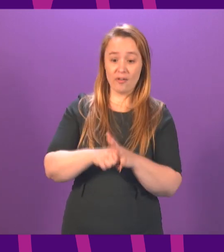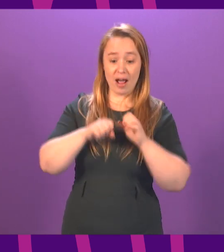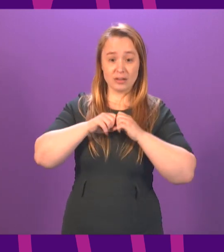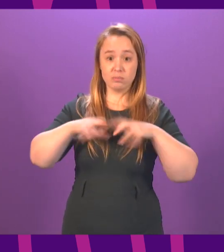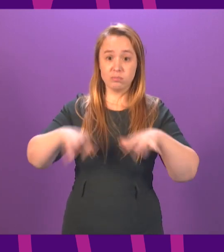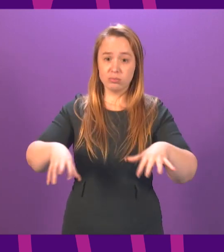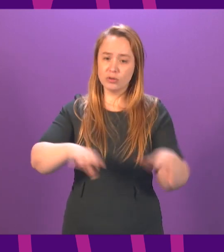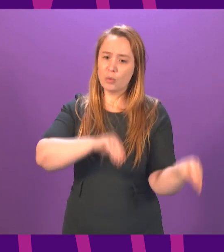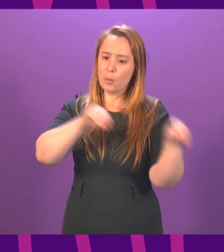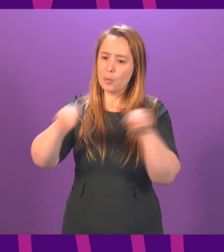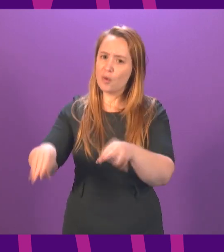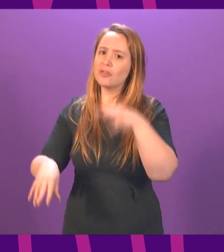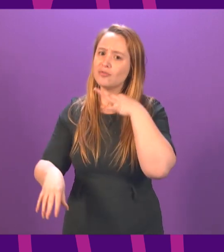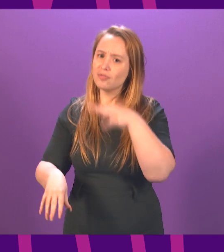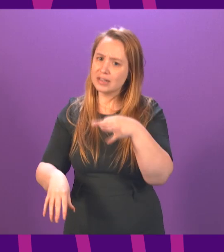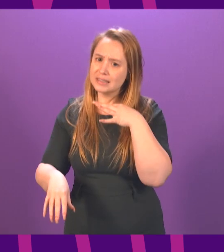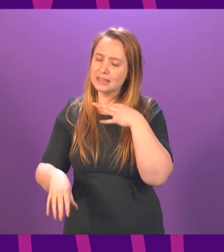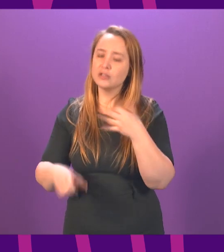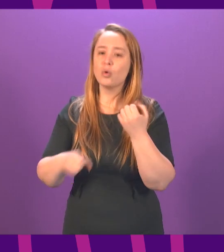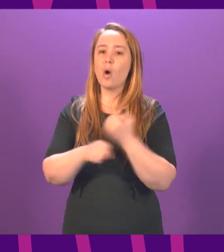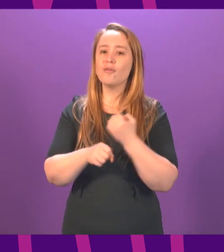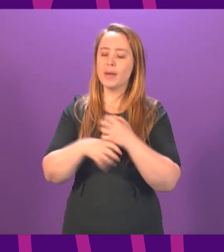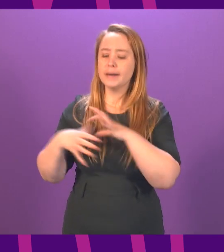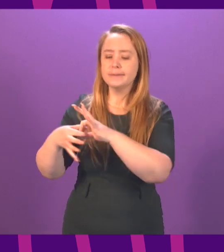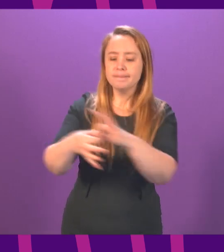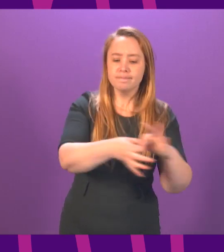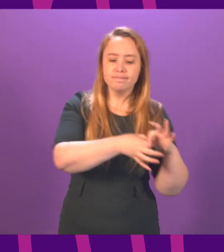Government work with all involved to do all that it can to prevent that from happening?